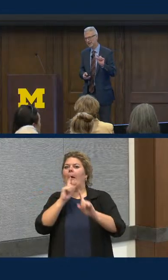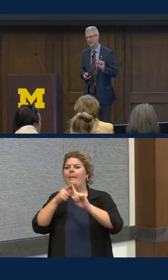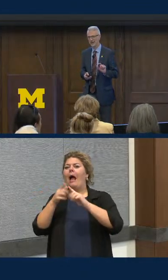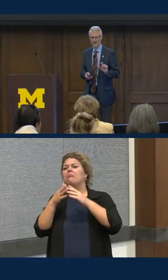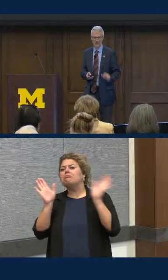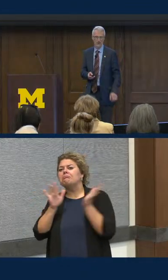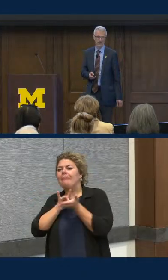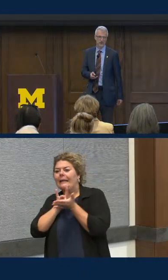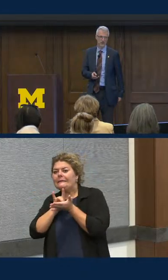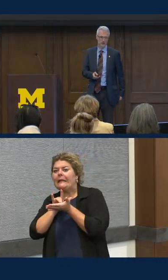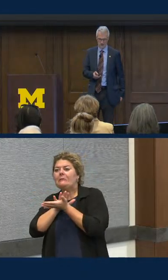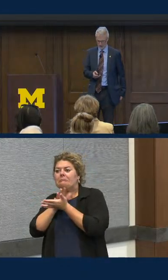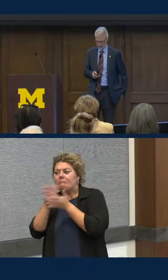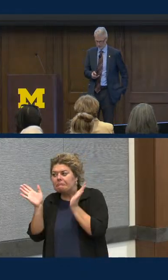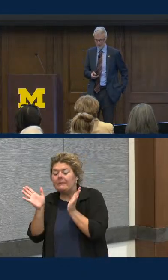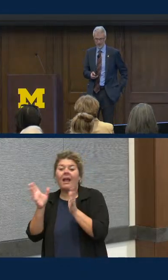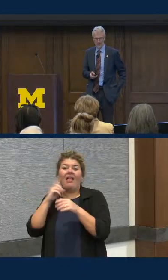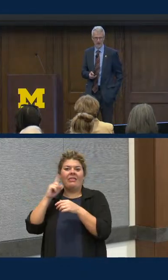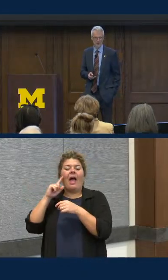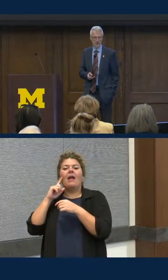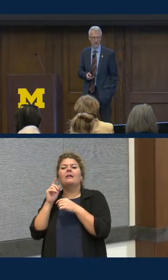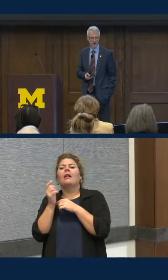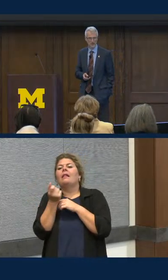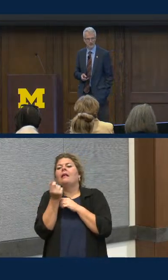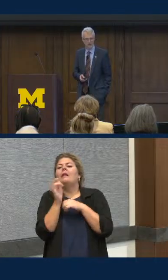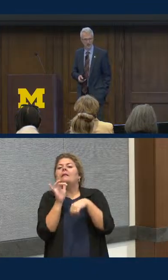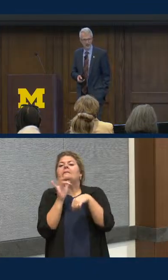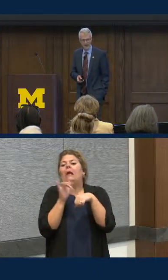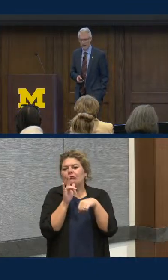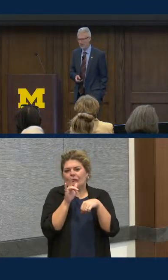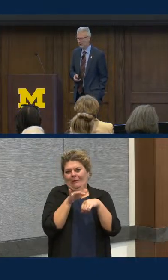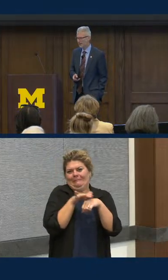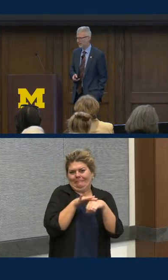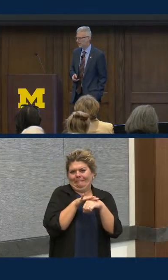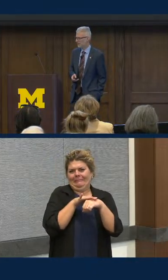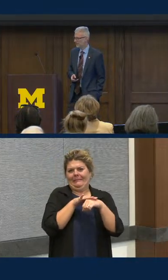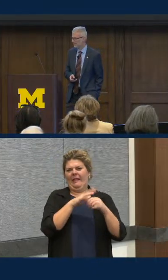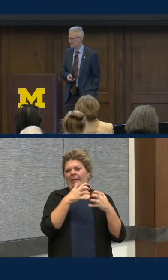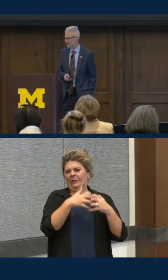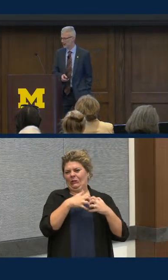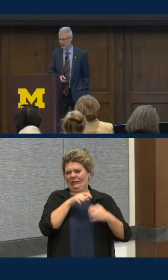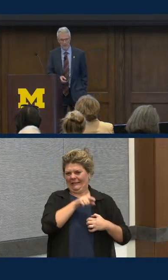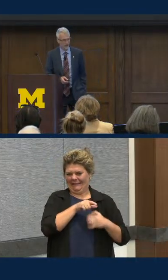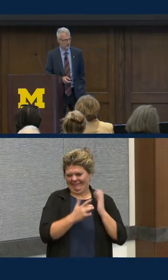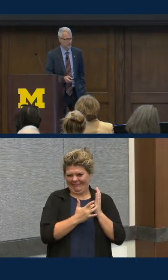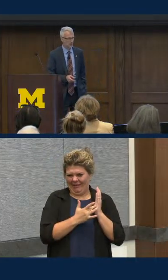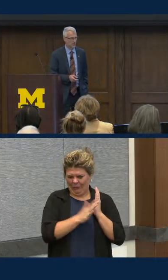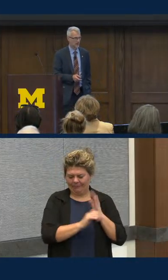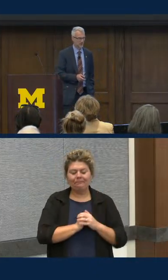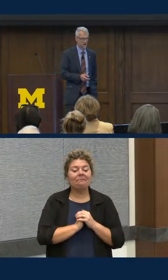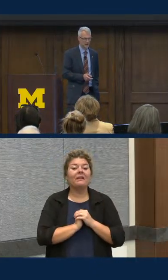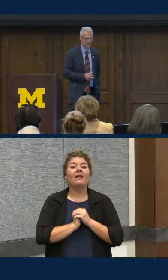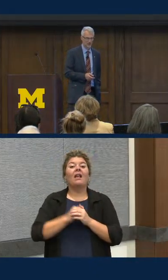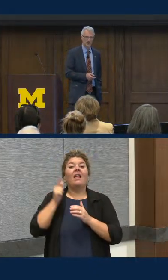context of medicine and what we do under the scanners. I will